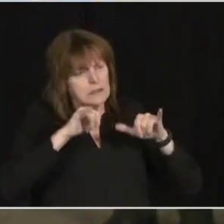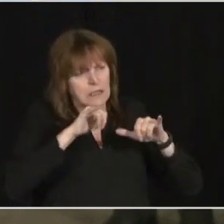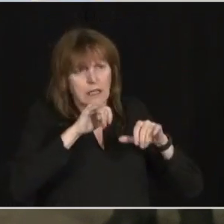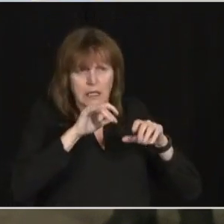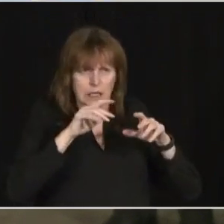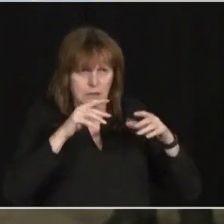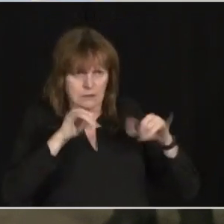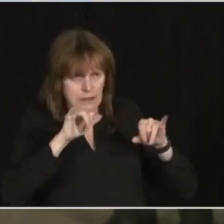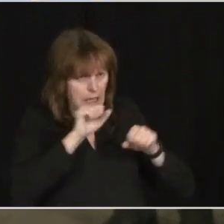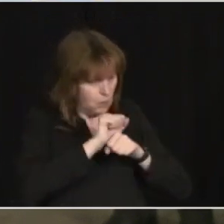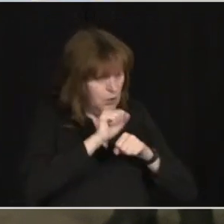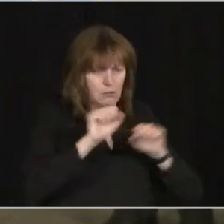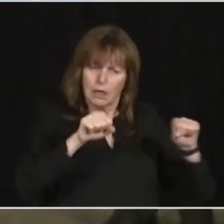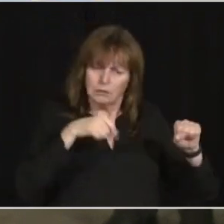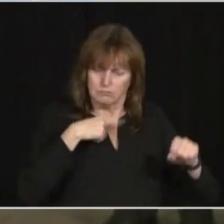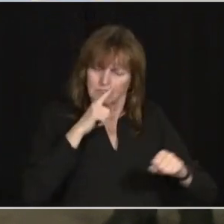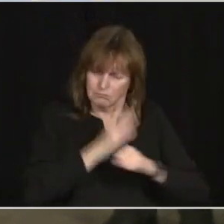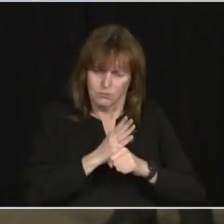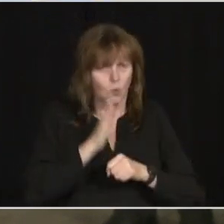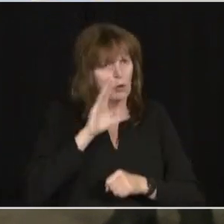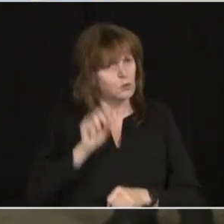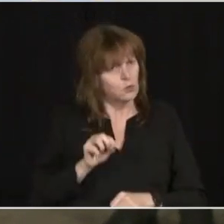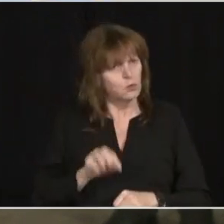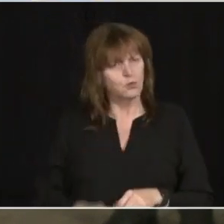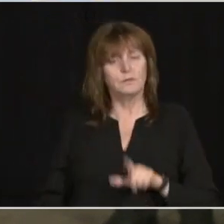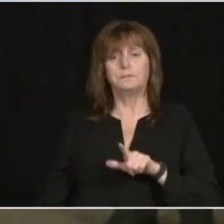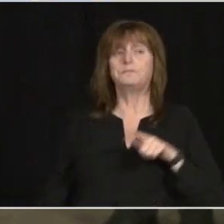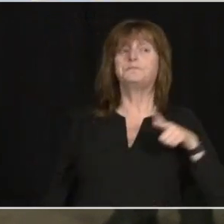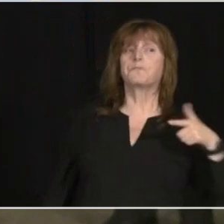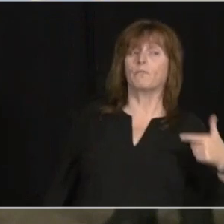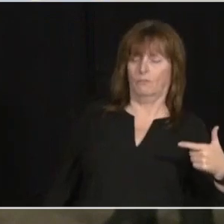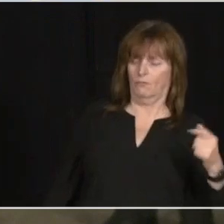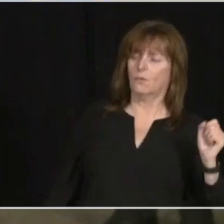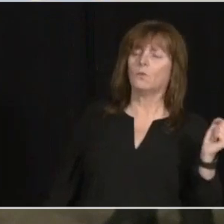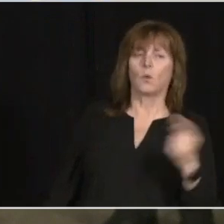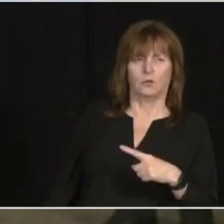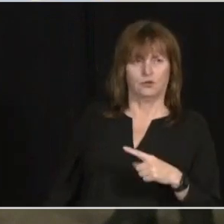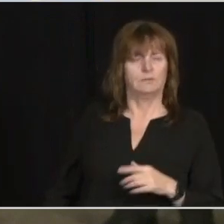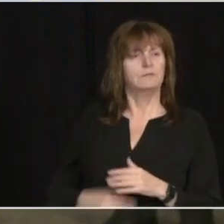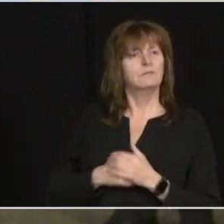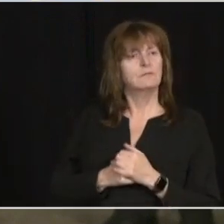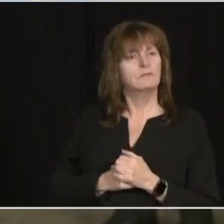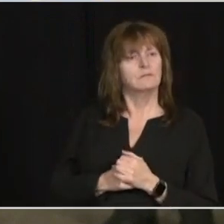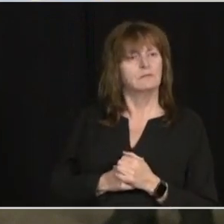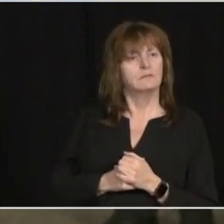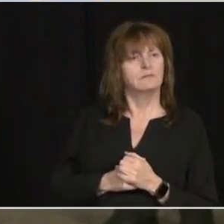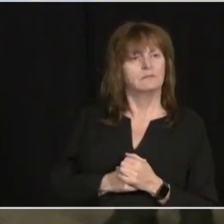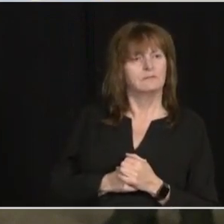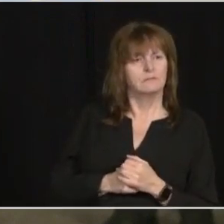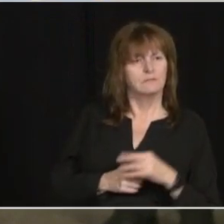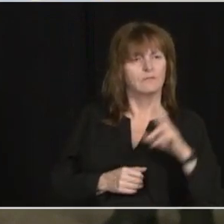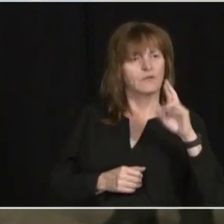To answer your question, yes, we're committing to that. Next question comes from Richard from 680 News.